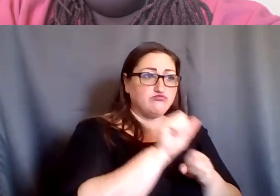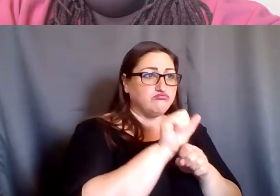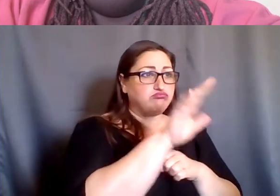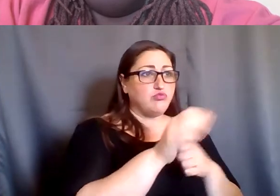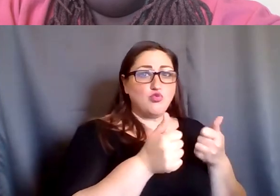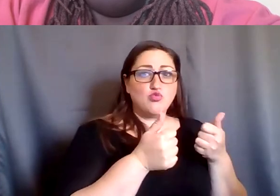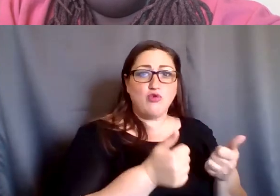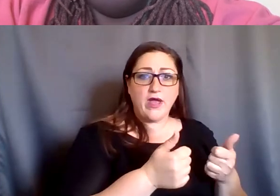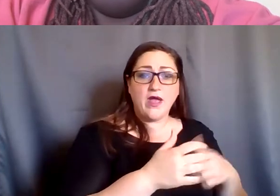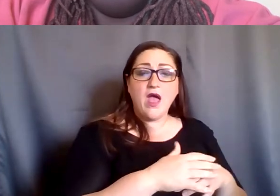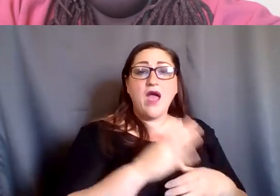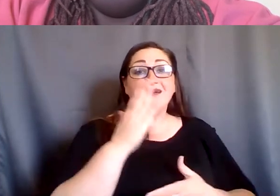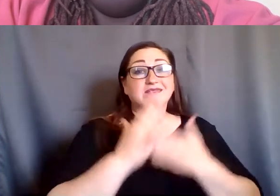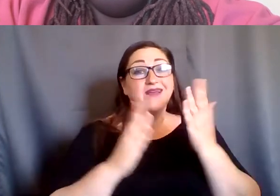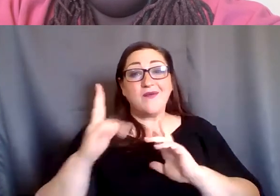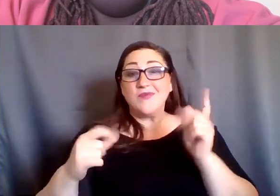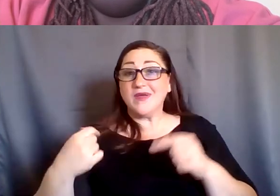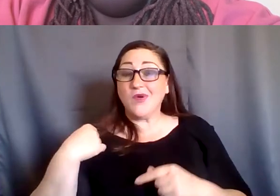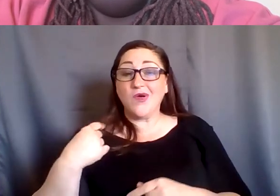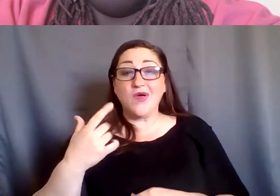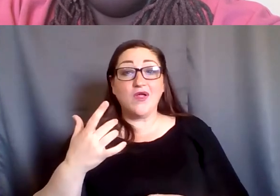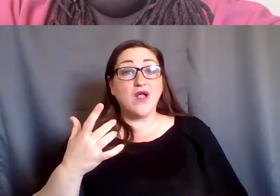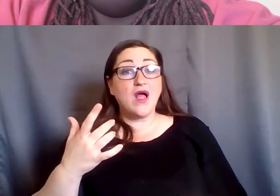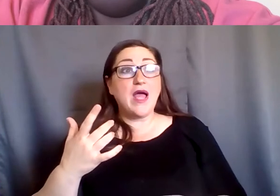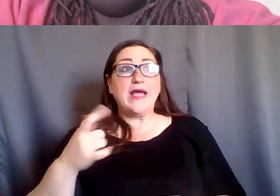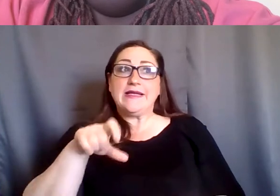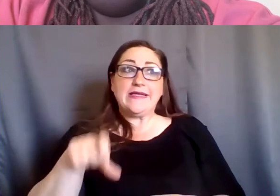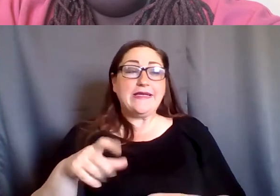Some need to use the audio, some want to use the touch screen.